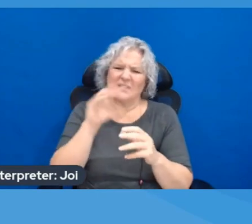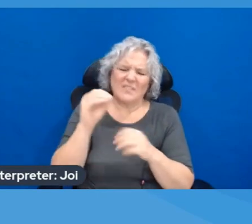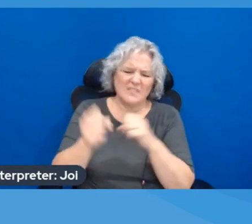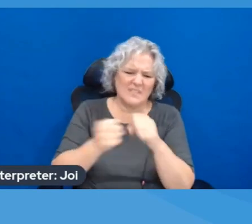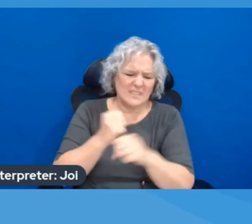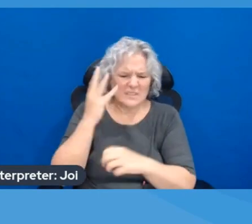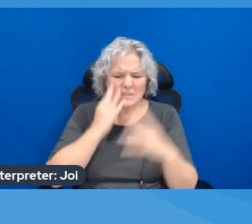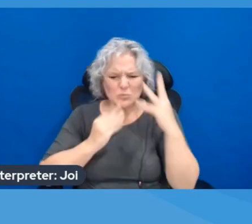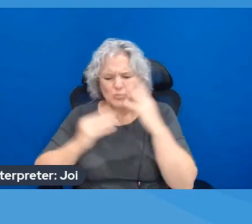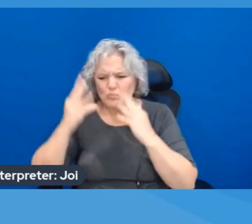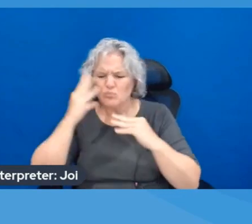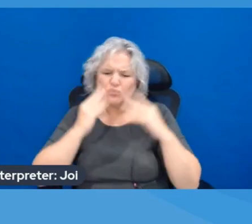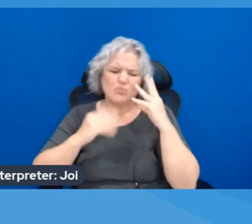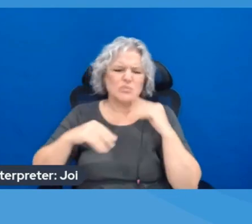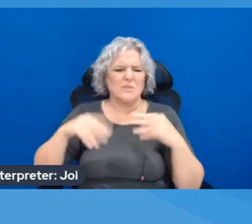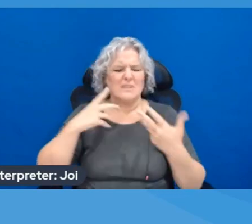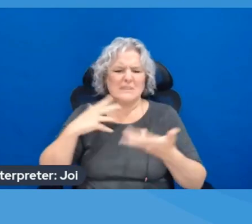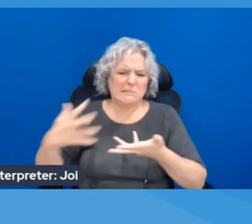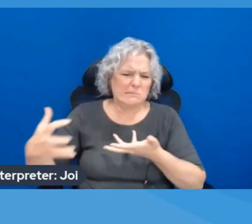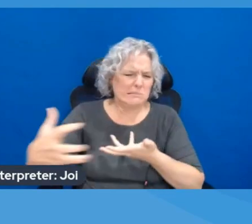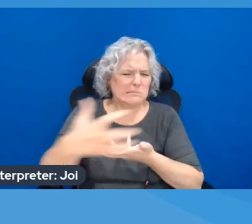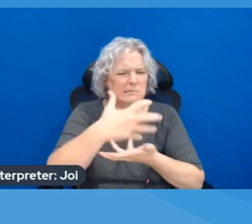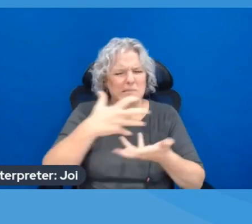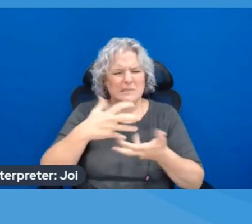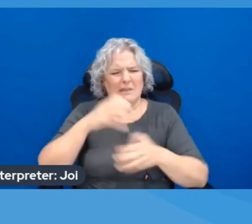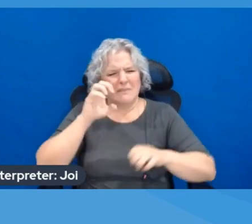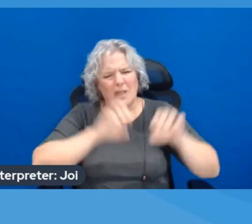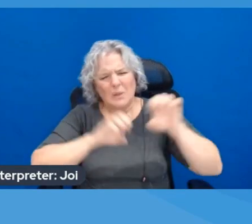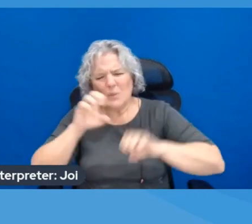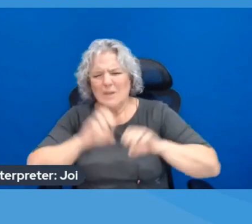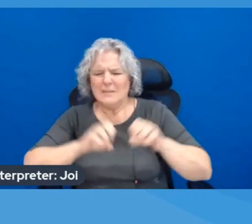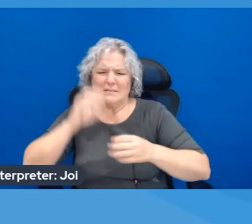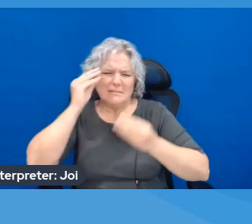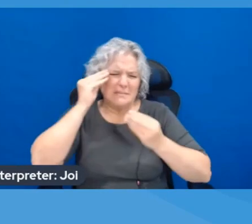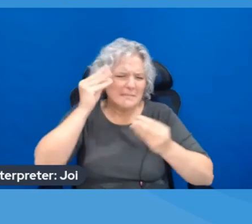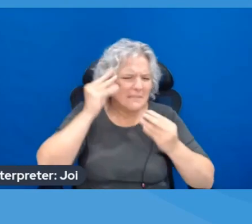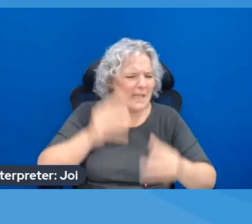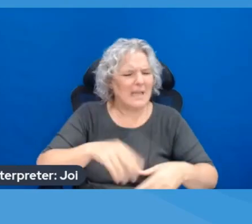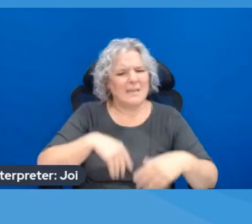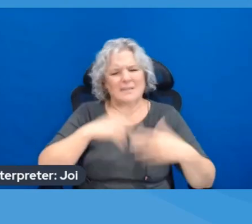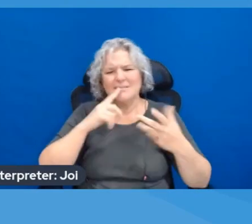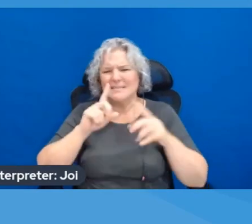our ongoing collection and use of evaluation data and the existing literature.